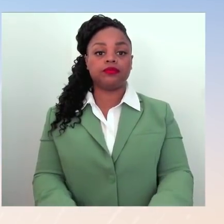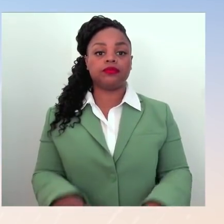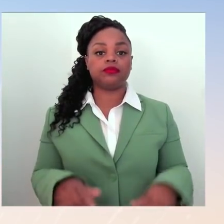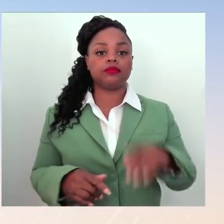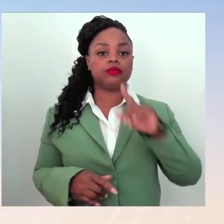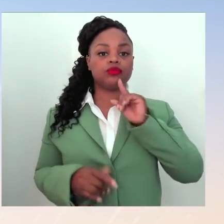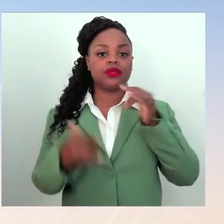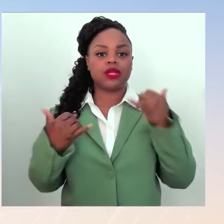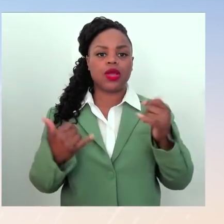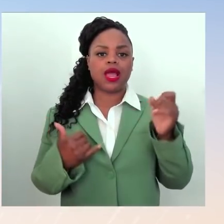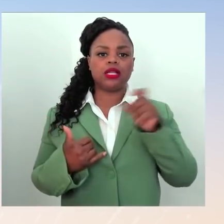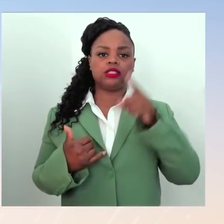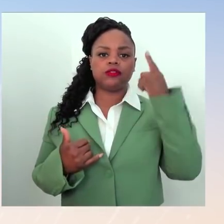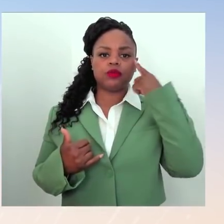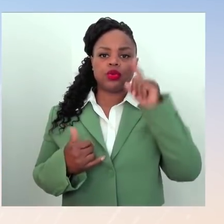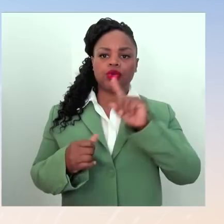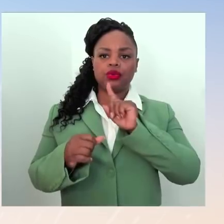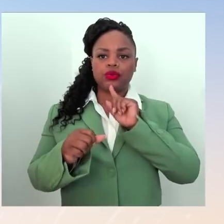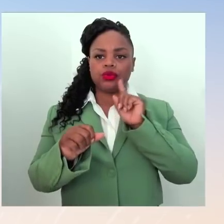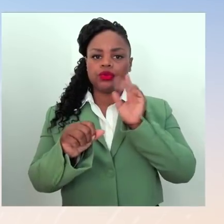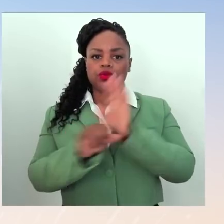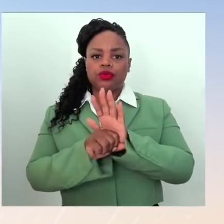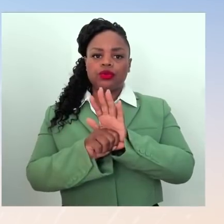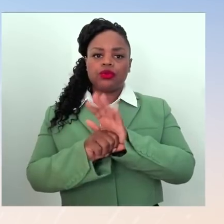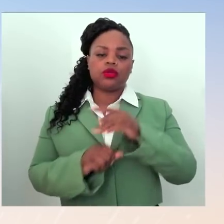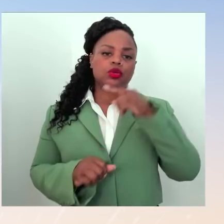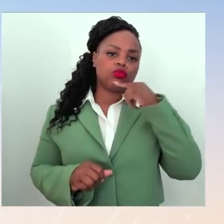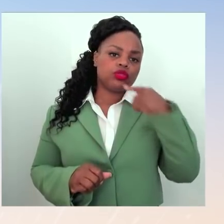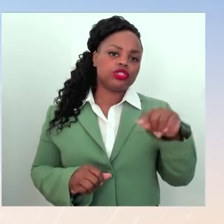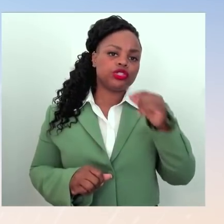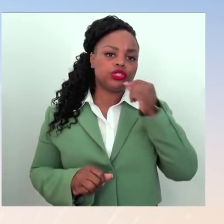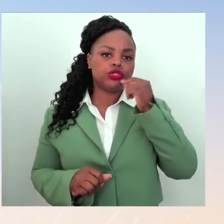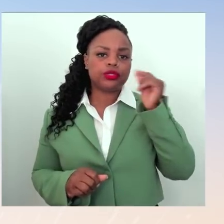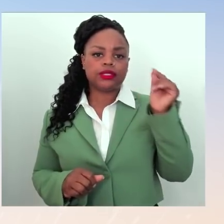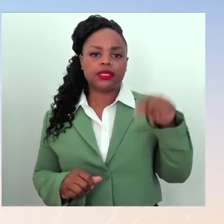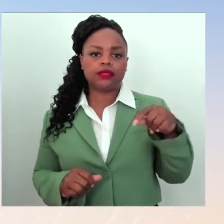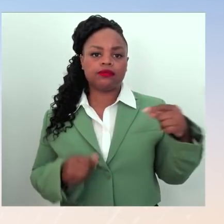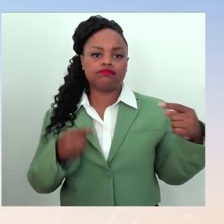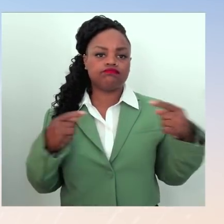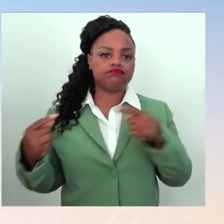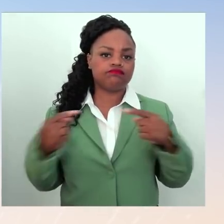if this Iran nuclear deal moved forward. Could that throw a wrench in negotiations?